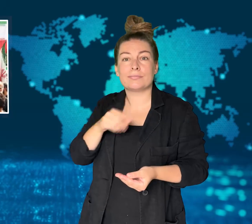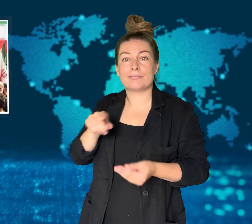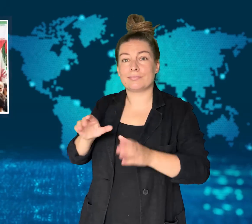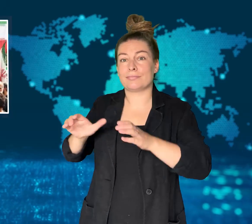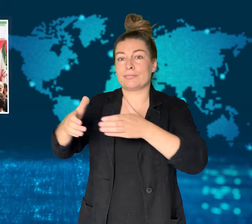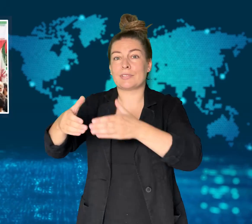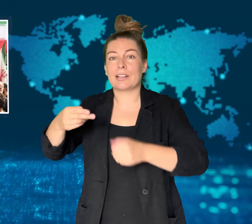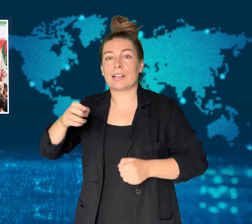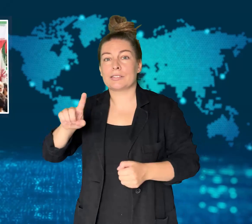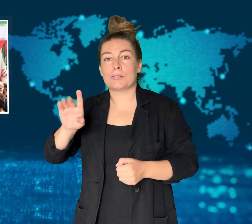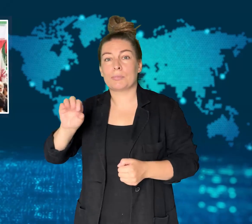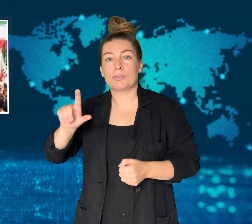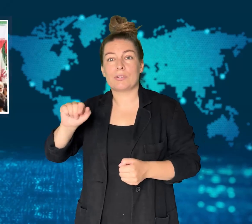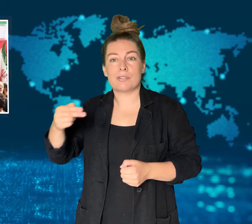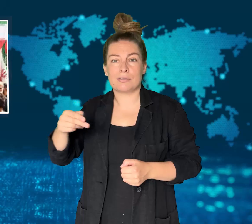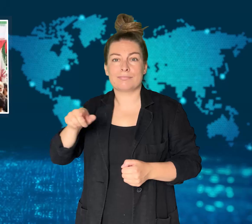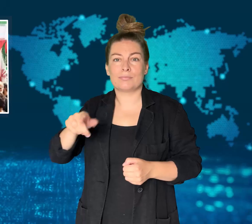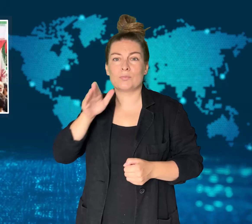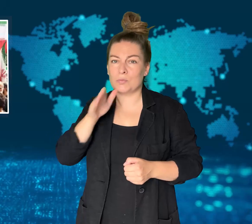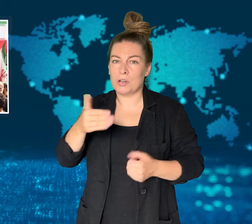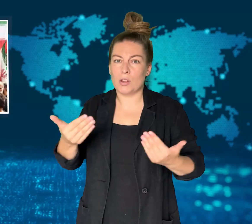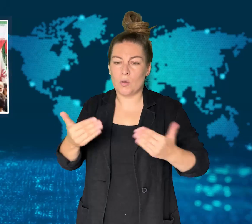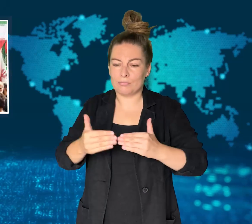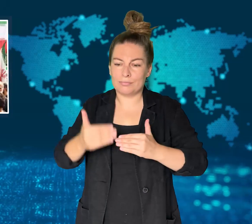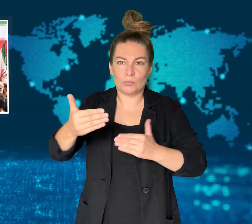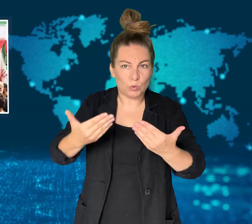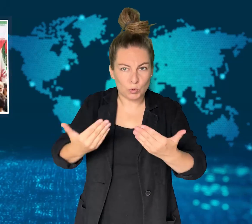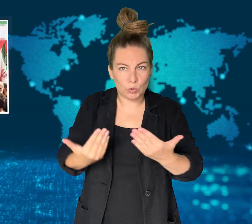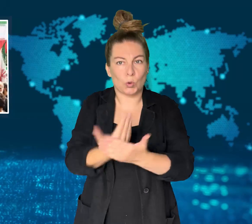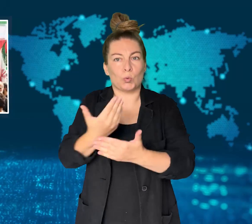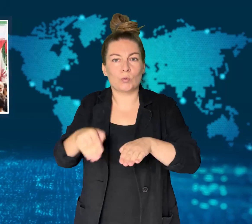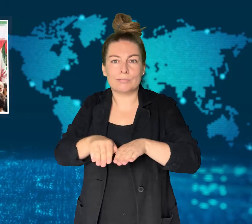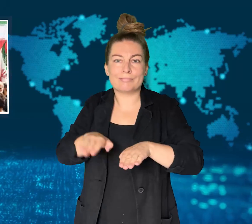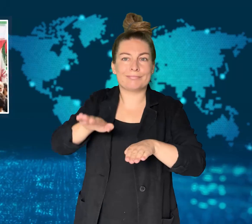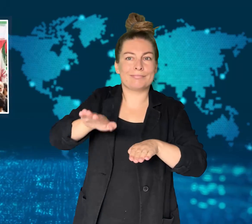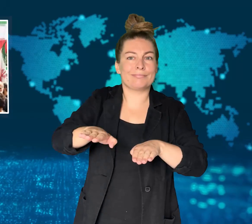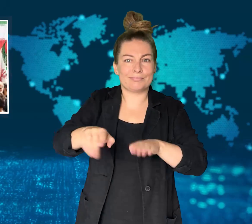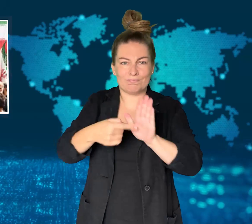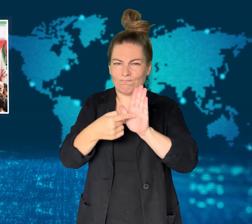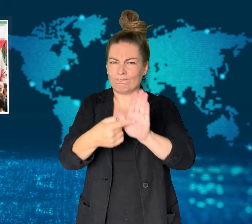when it hit a tent in a hospital.